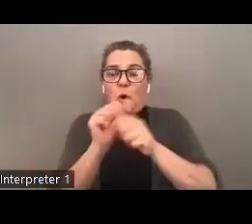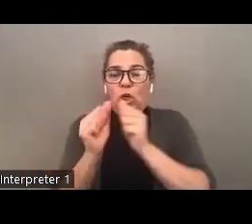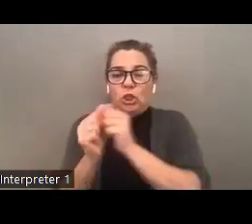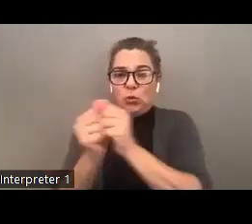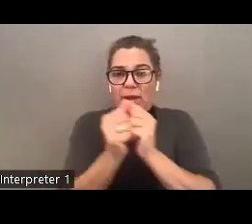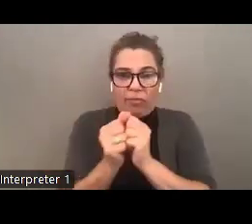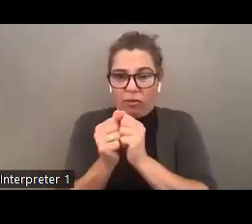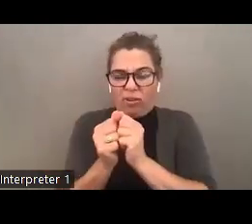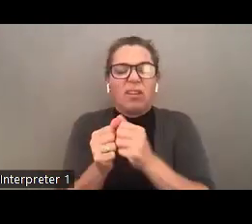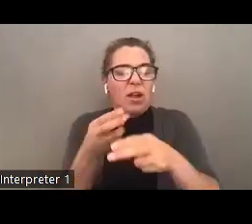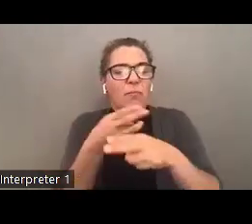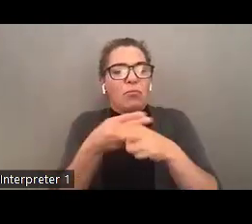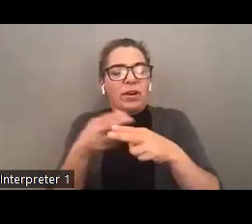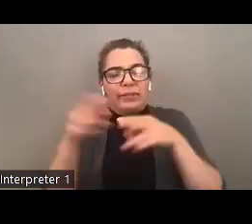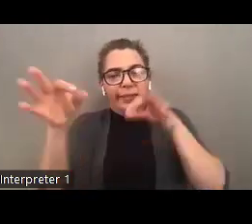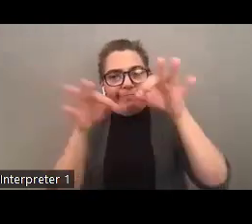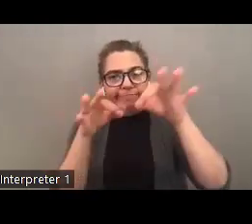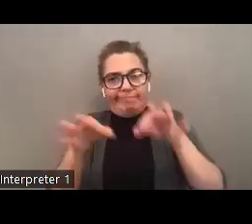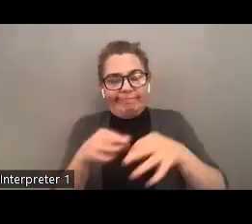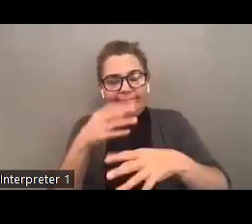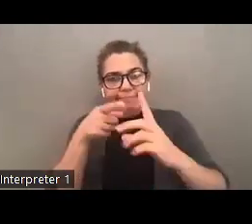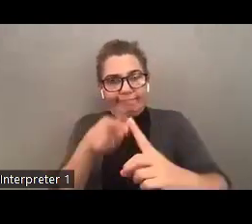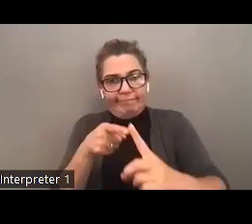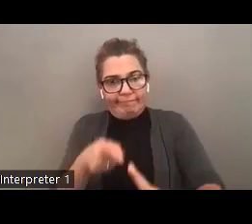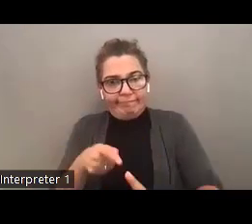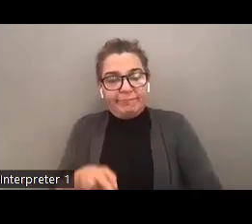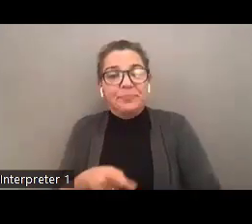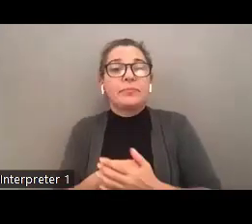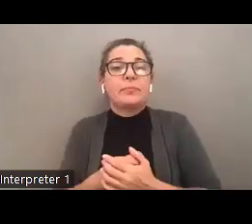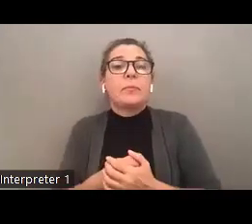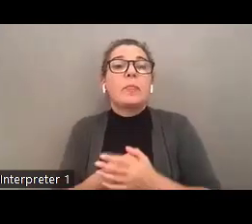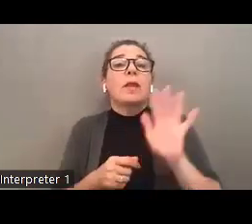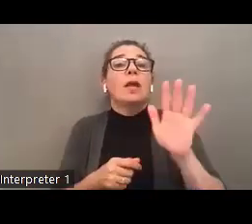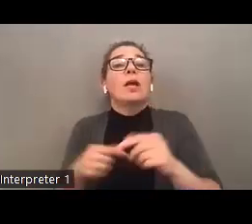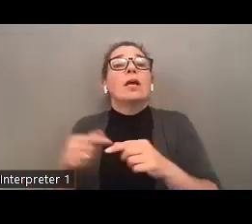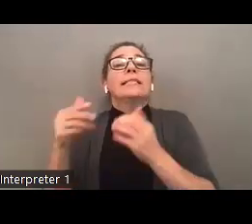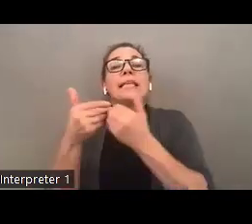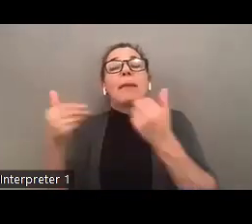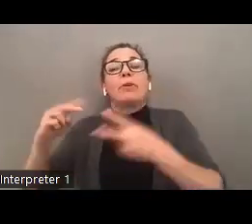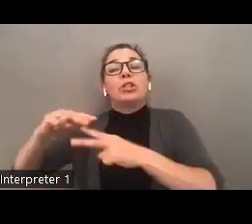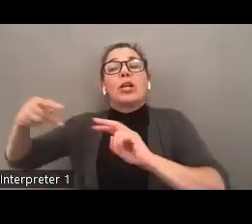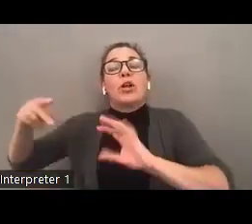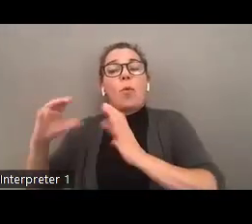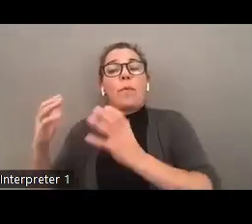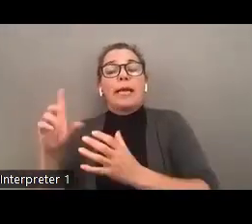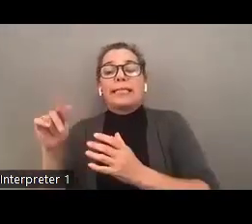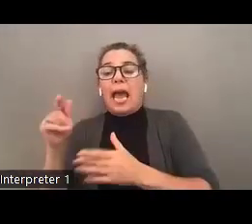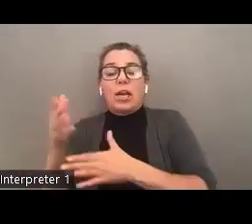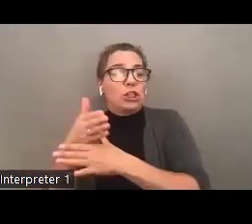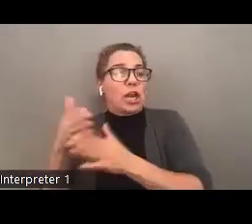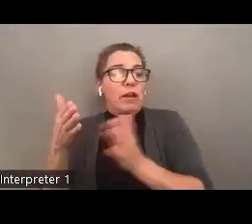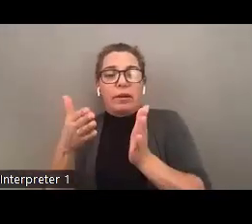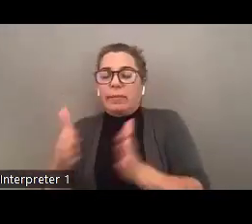highlighted in that notice. First, a separate genomic data sharing plan will no longer be required for research subject